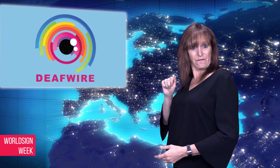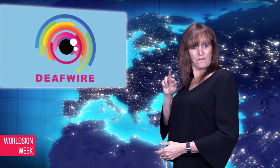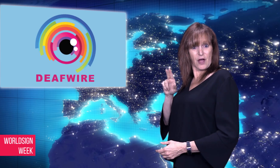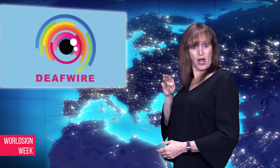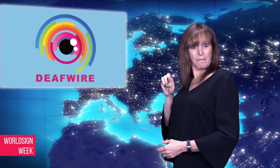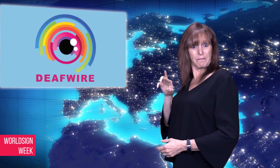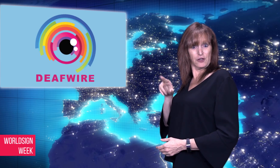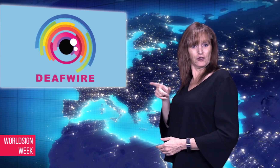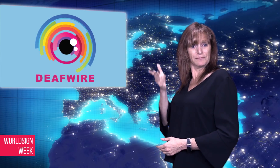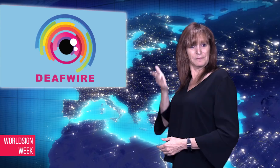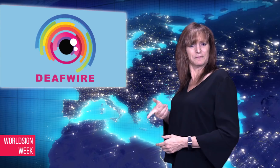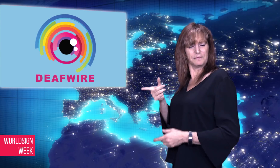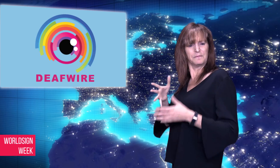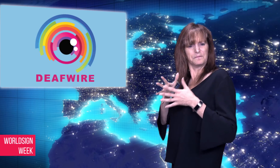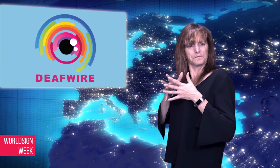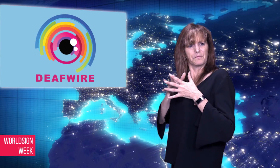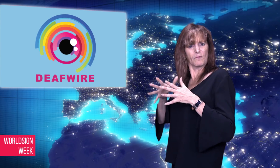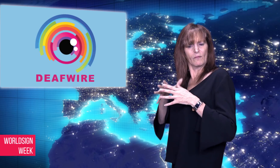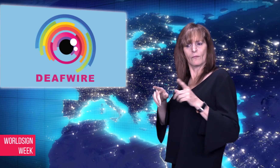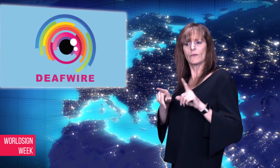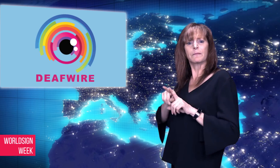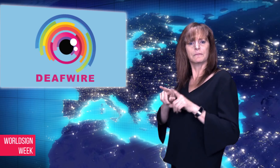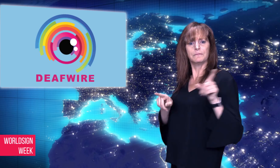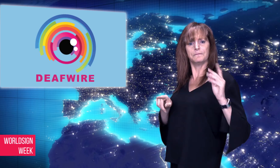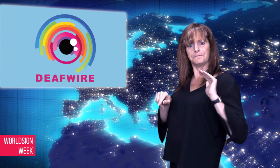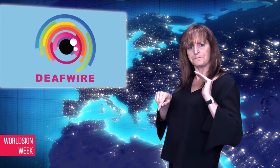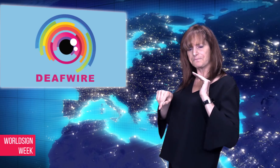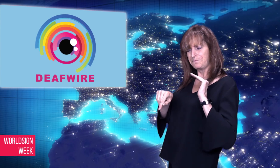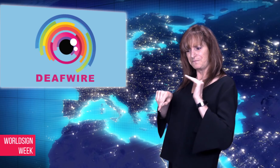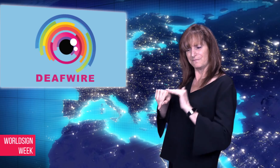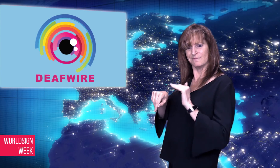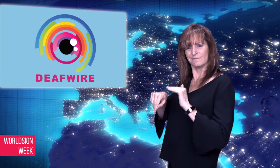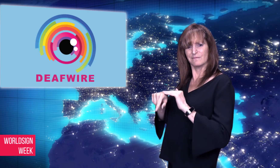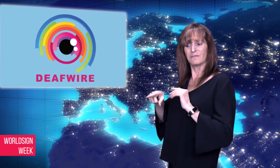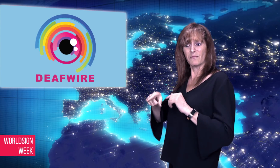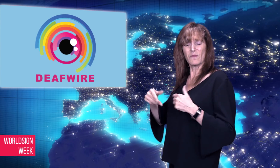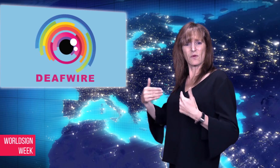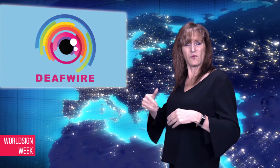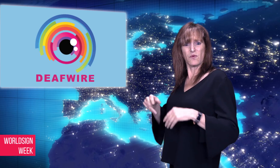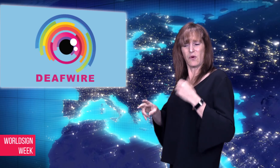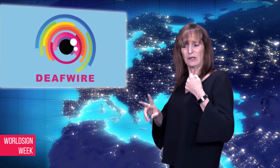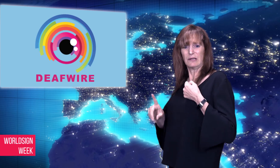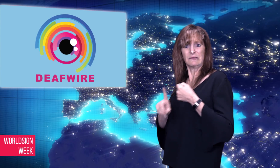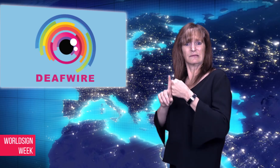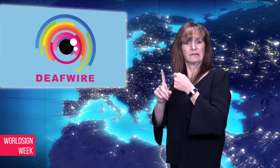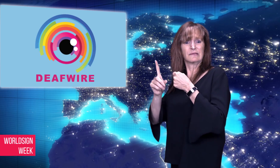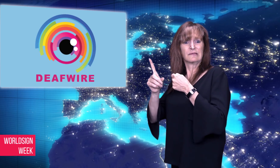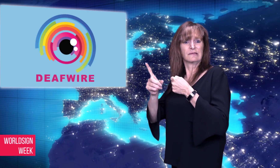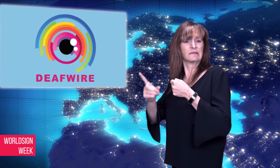speed given at the inquest was 32